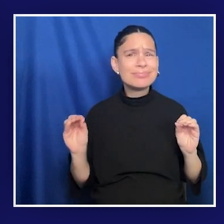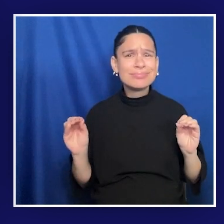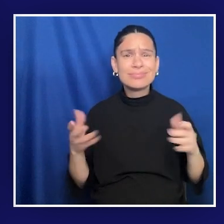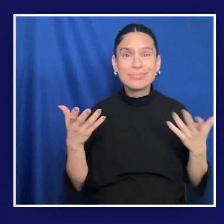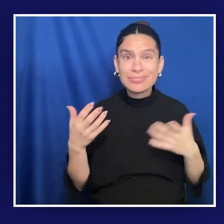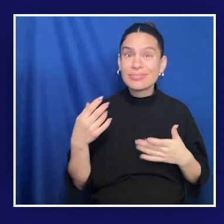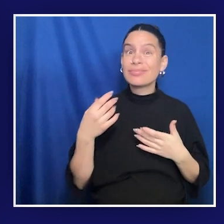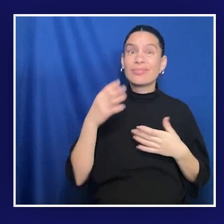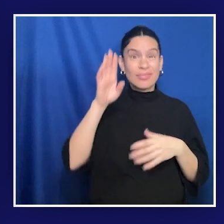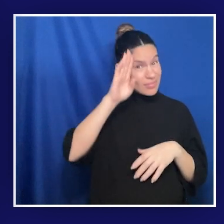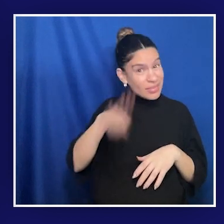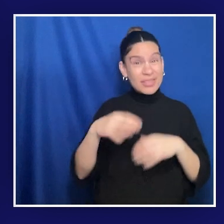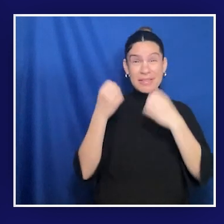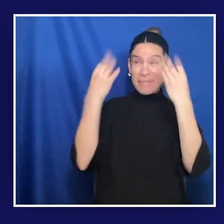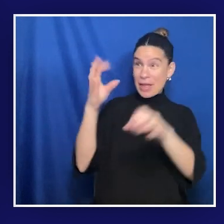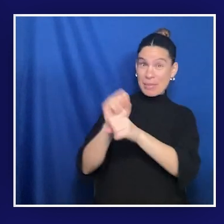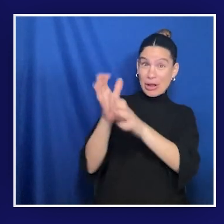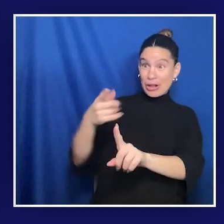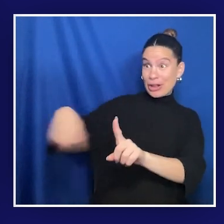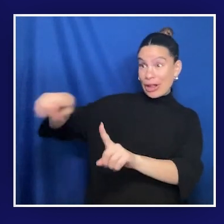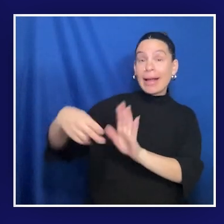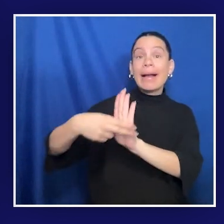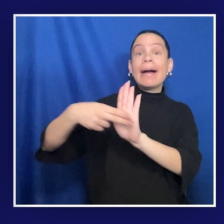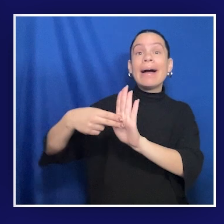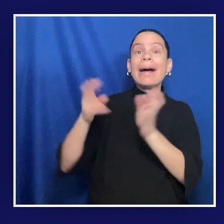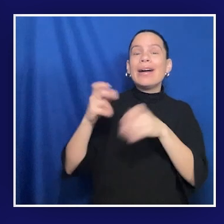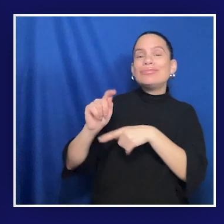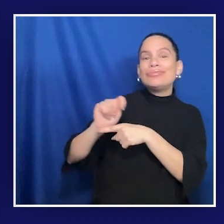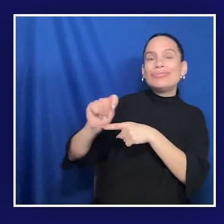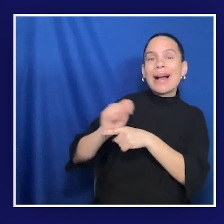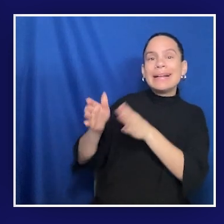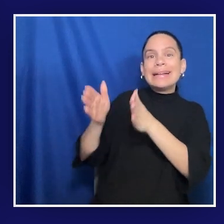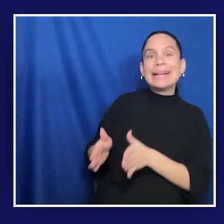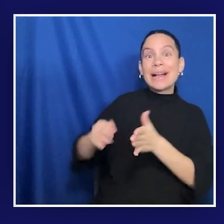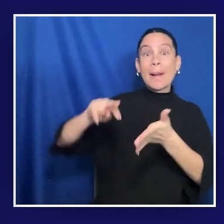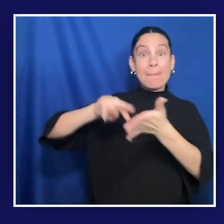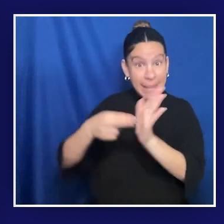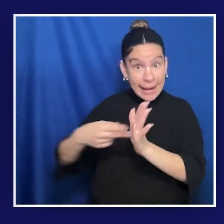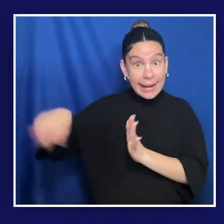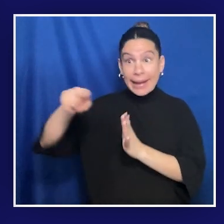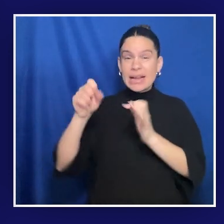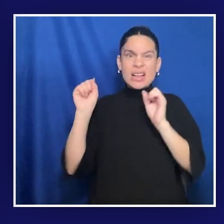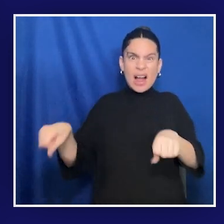We found out that a lot of the workers were still being covered as trainees,